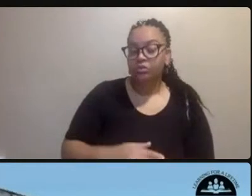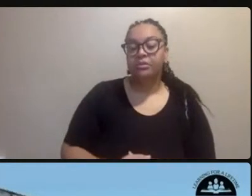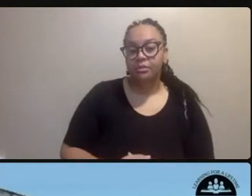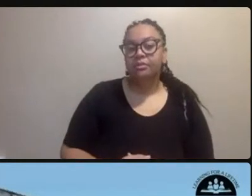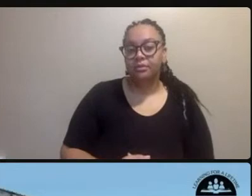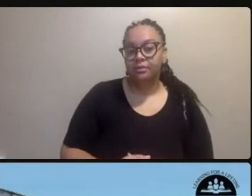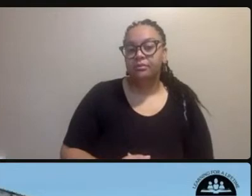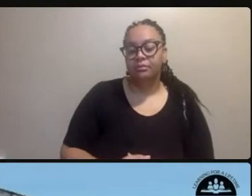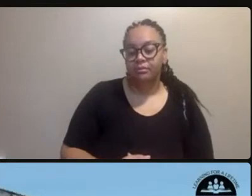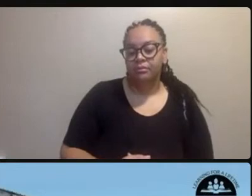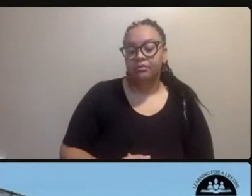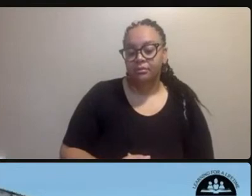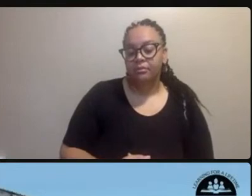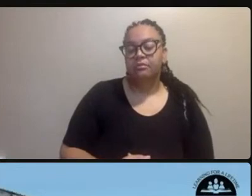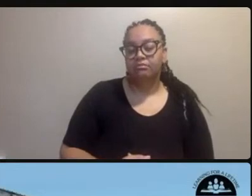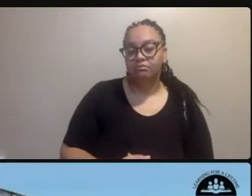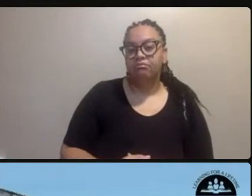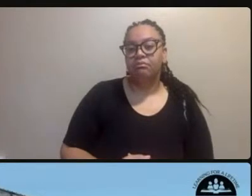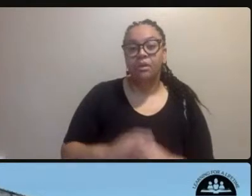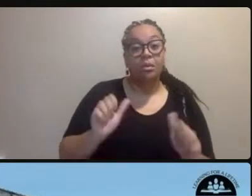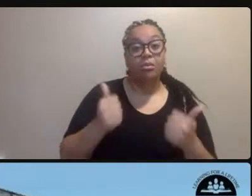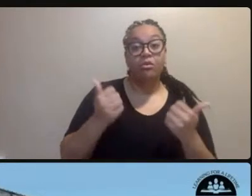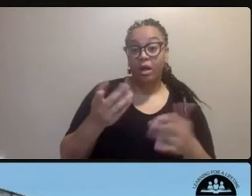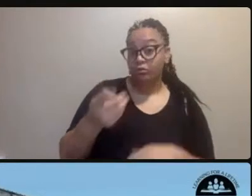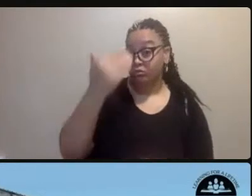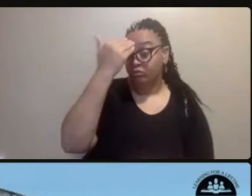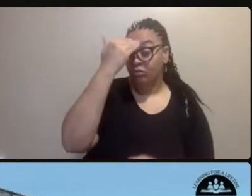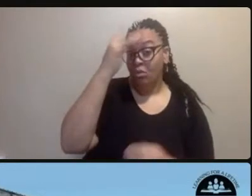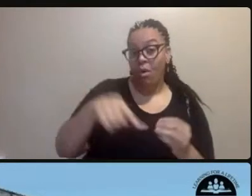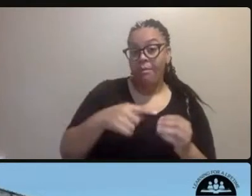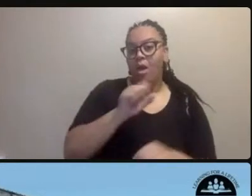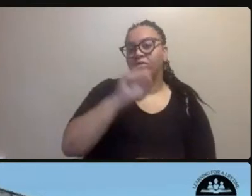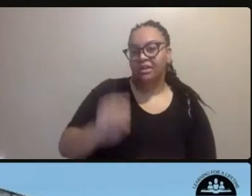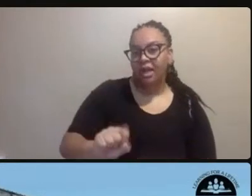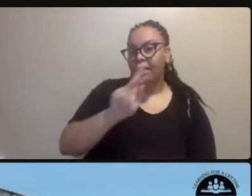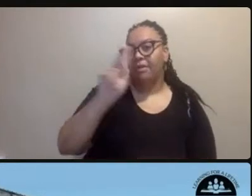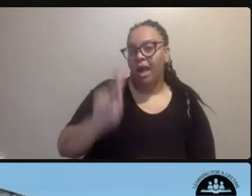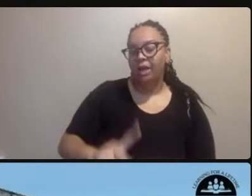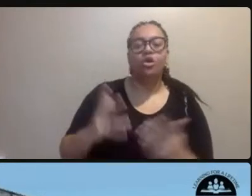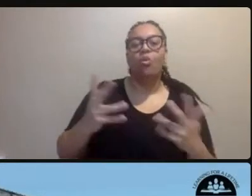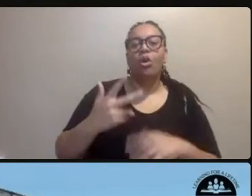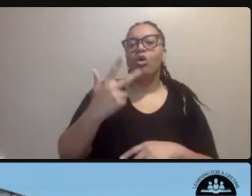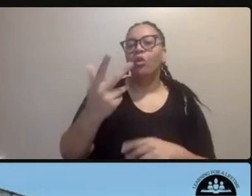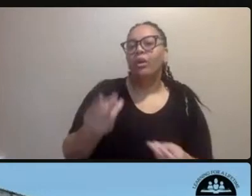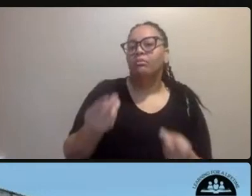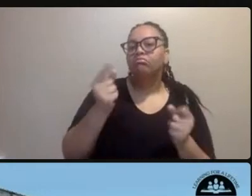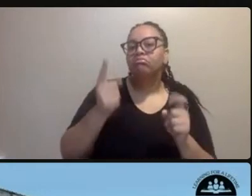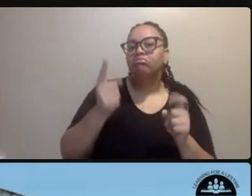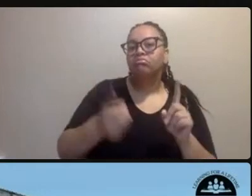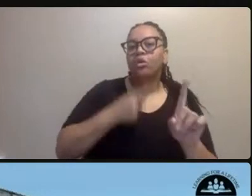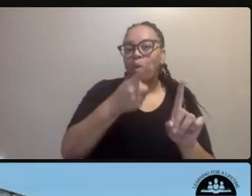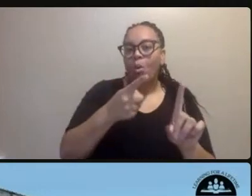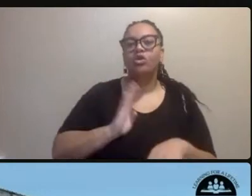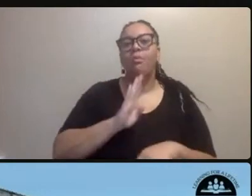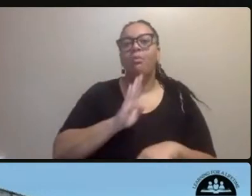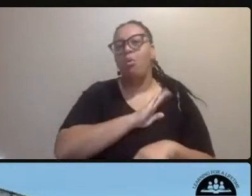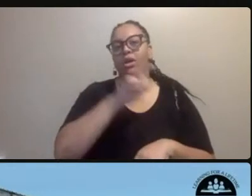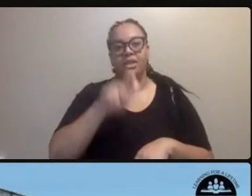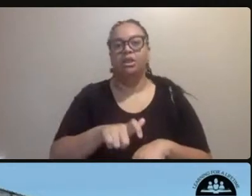SO WE'LL GO AHEAD AND GET RIGHT INTO IT.